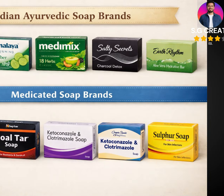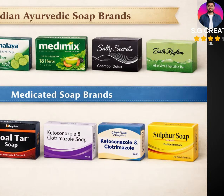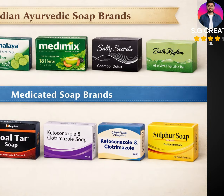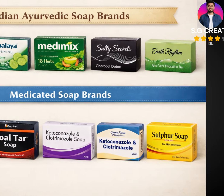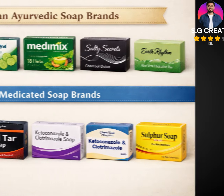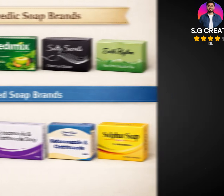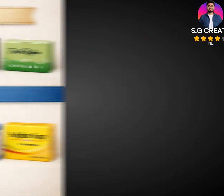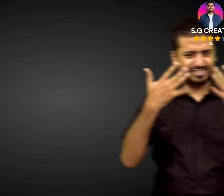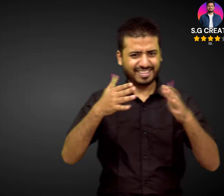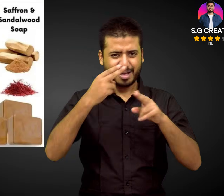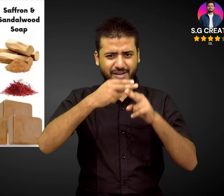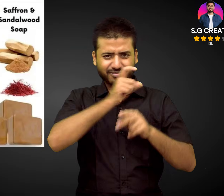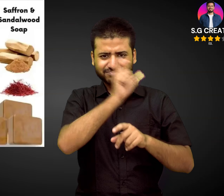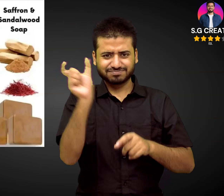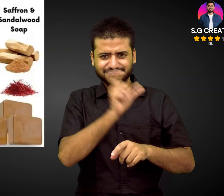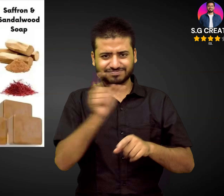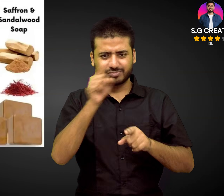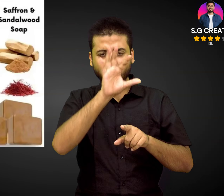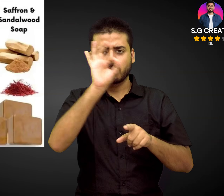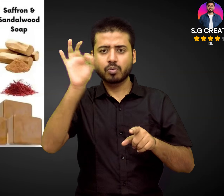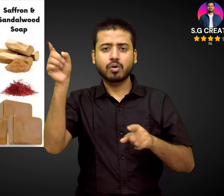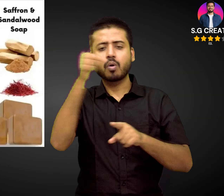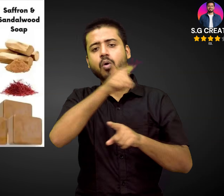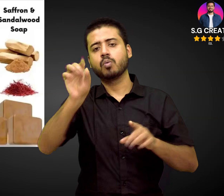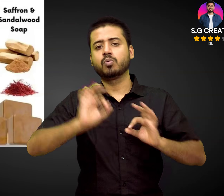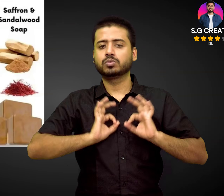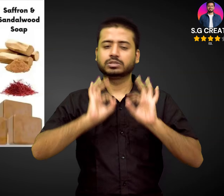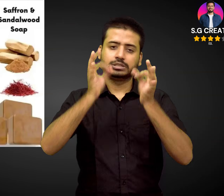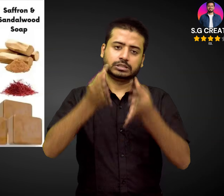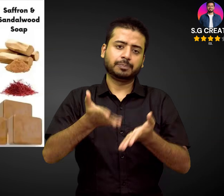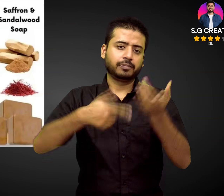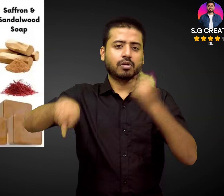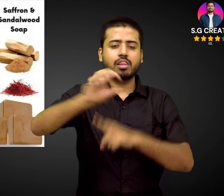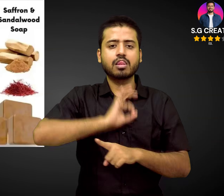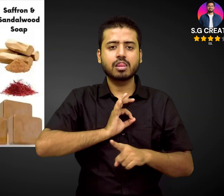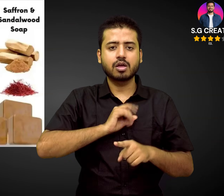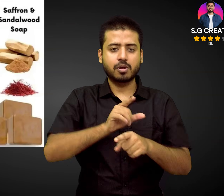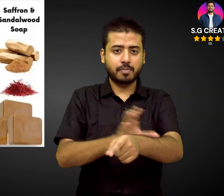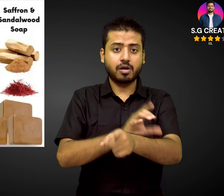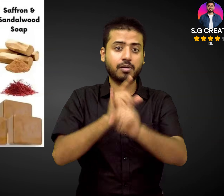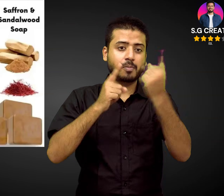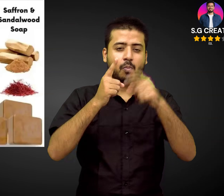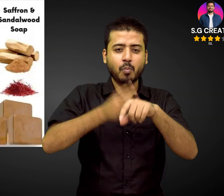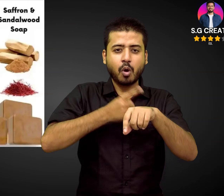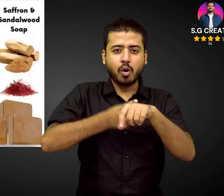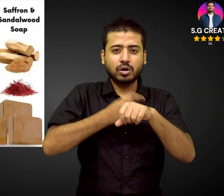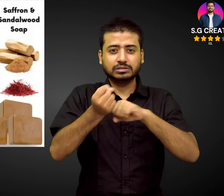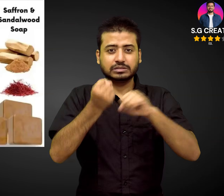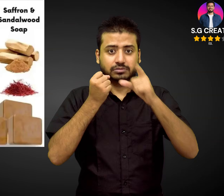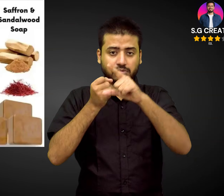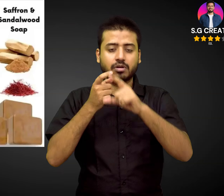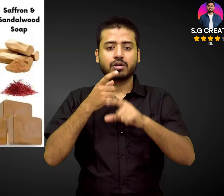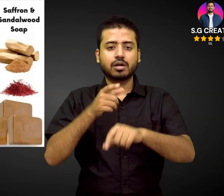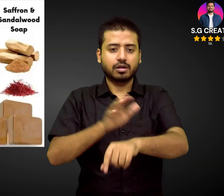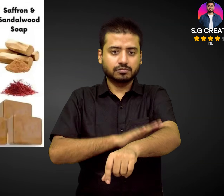like sodium cocoa is often derived from natural oils or petroleum but are synthesized in a lab to